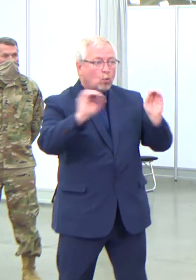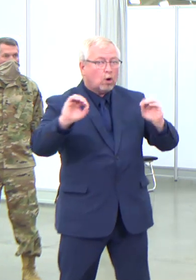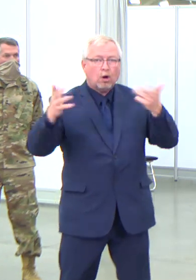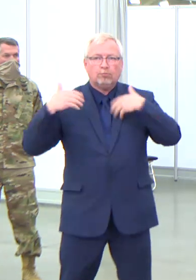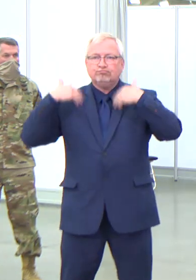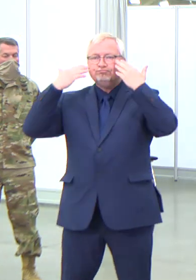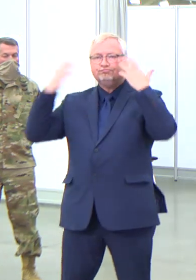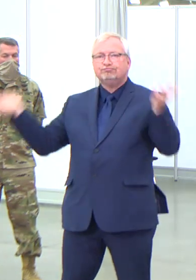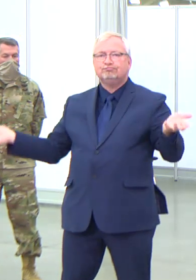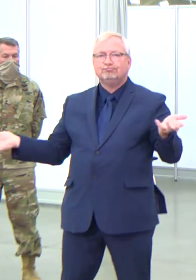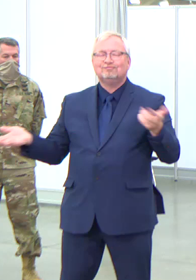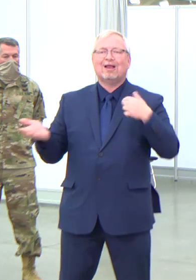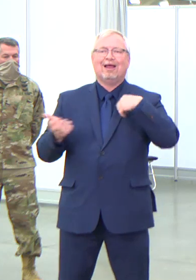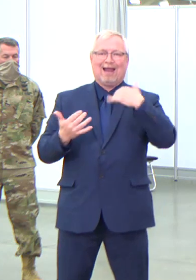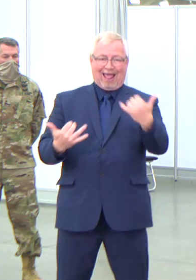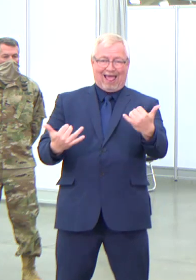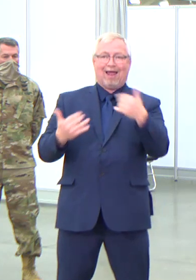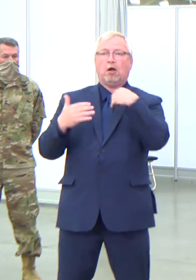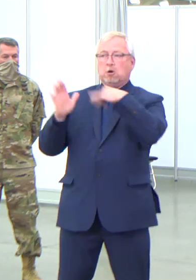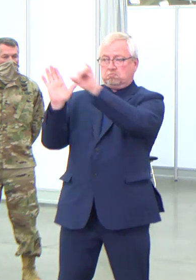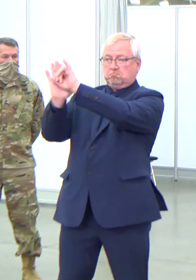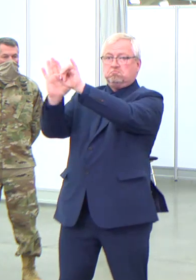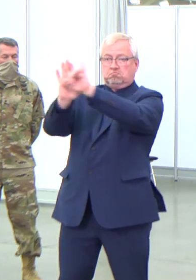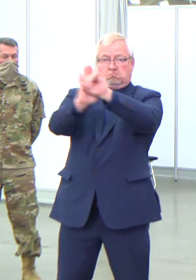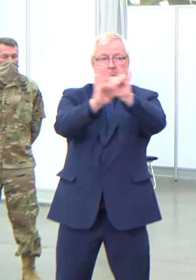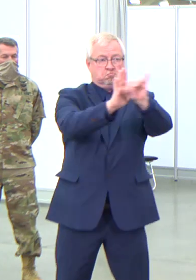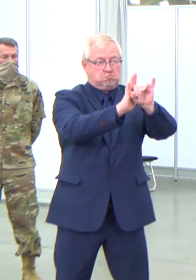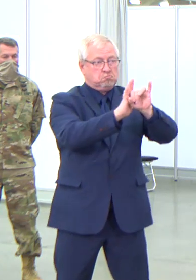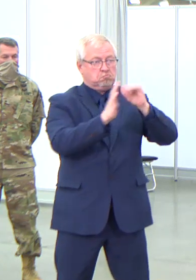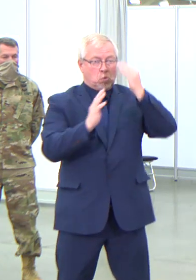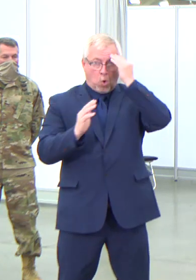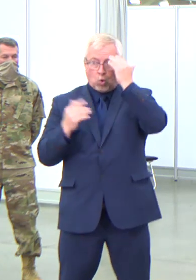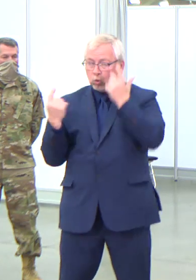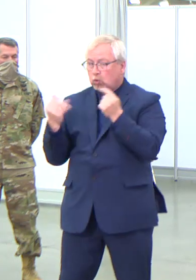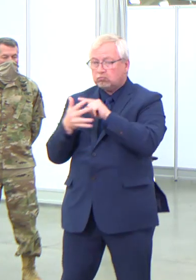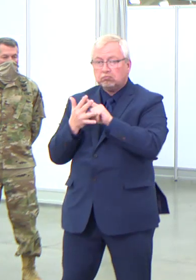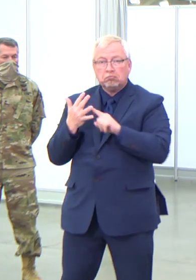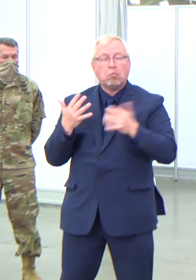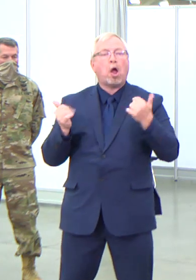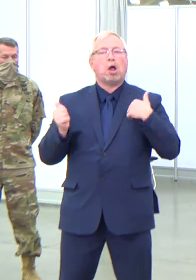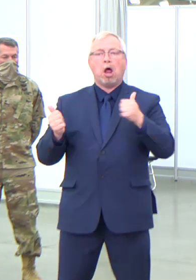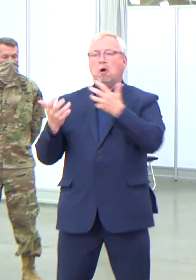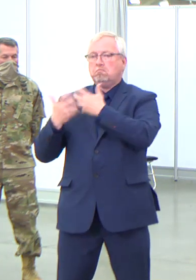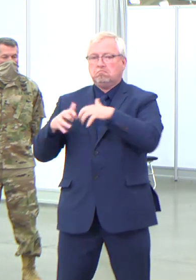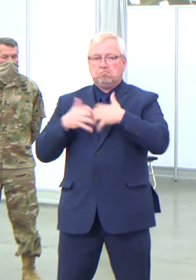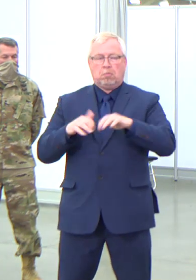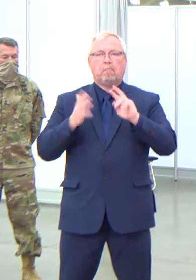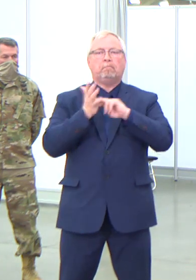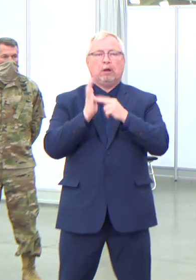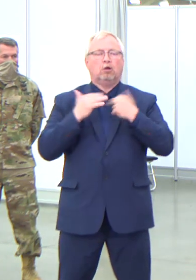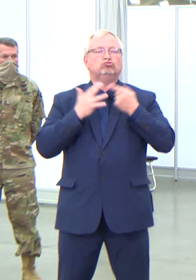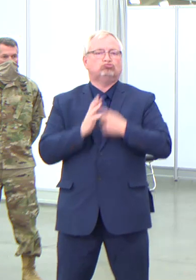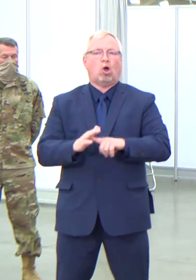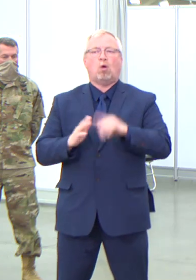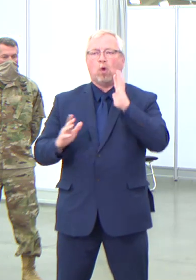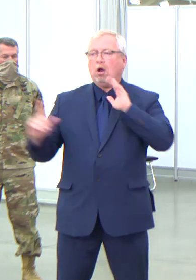future potential surges of COVID cases should they occur. And we're going to need to make sure our Health Departments have